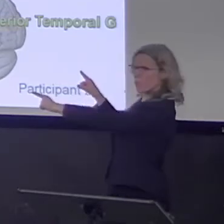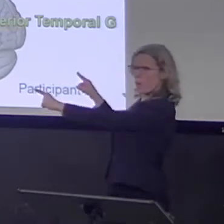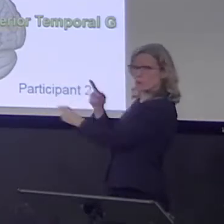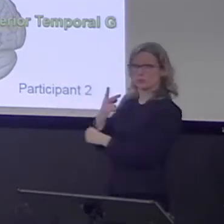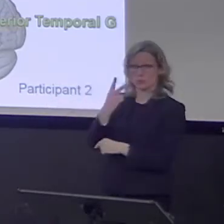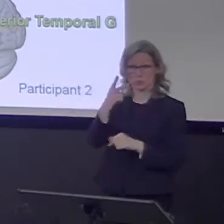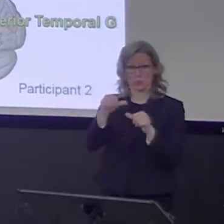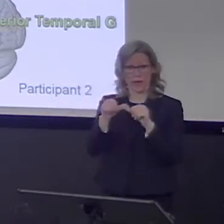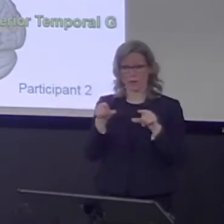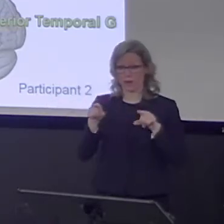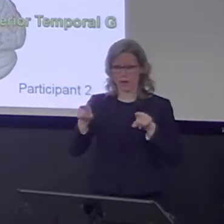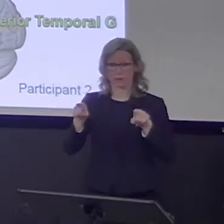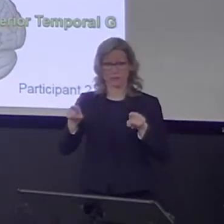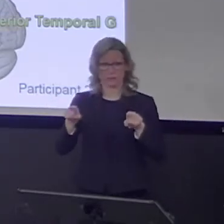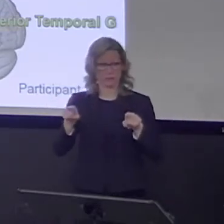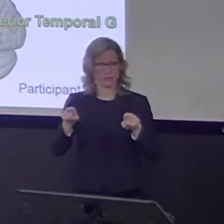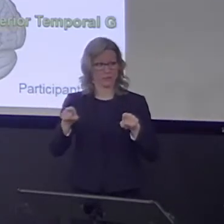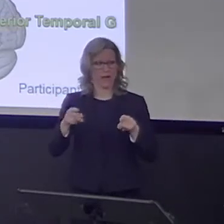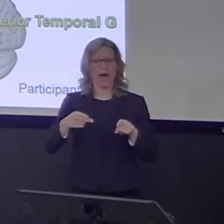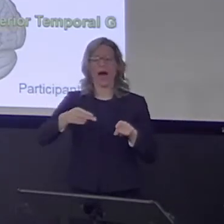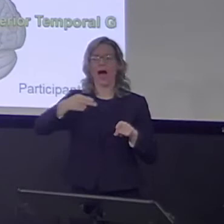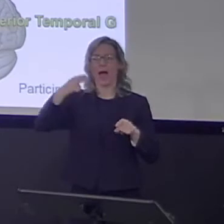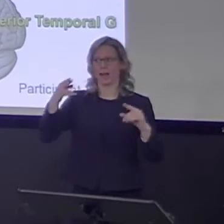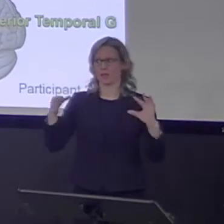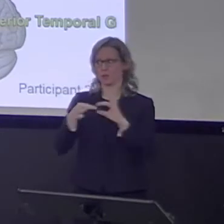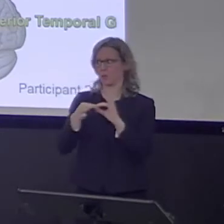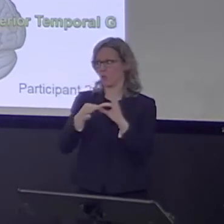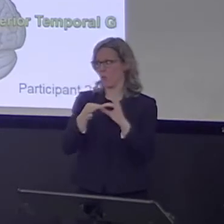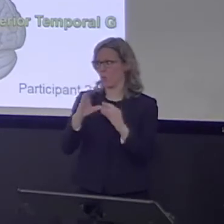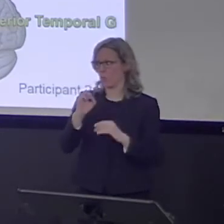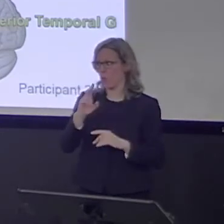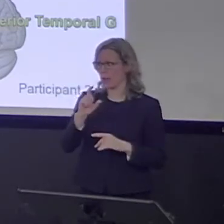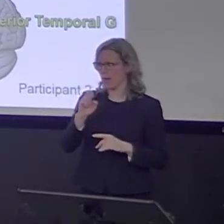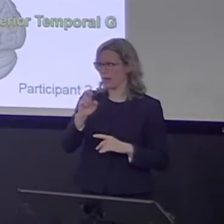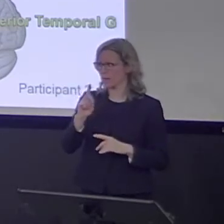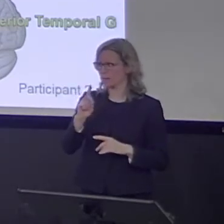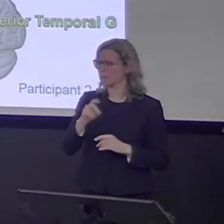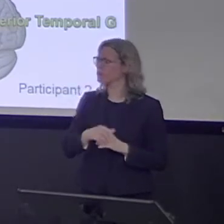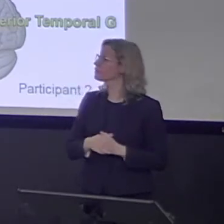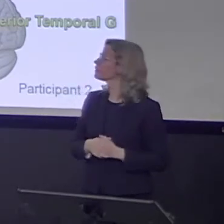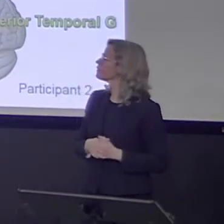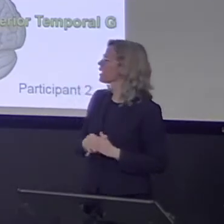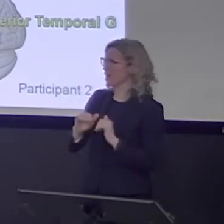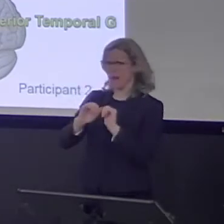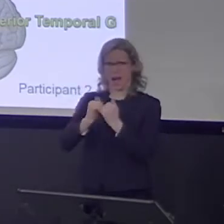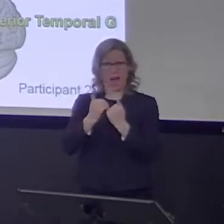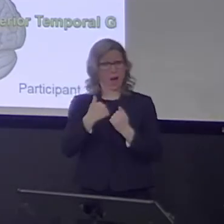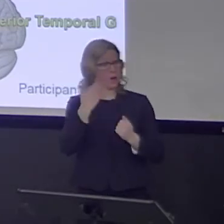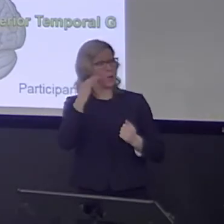are highly correlated. And the reason I say that is because of this evidence right here.